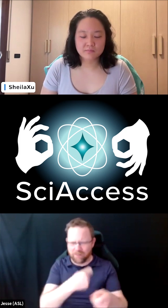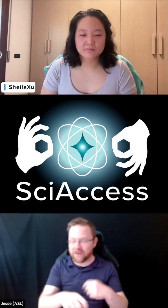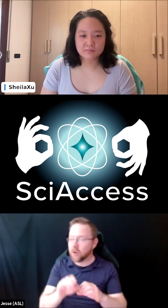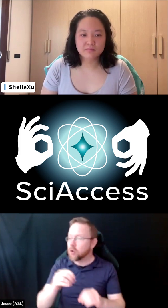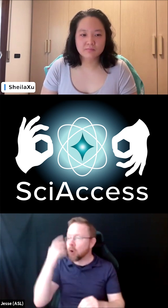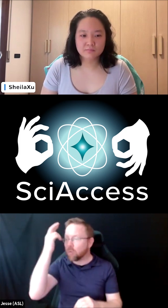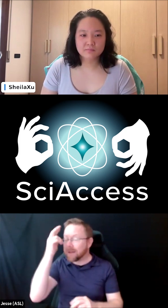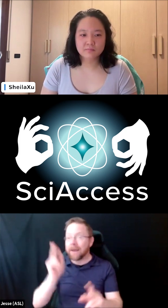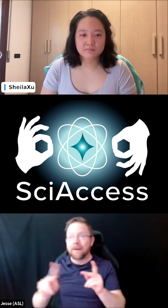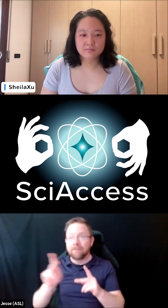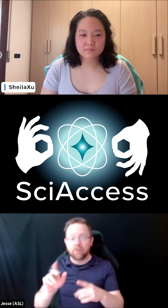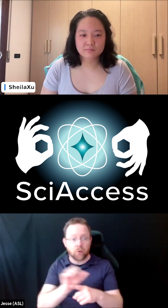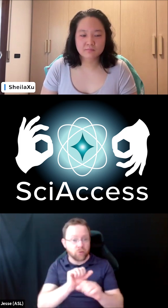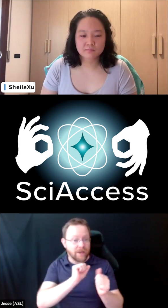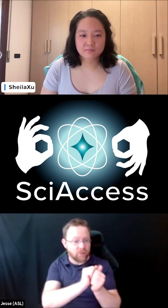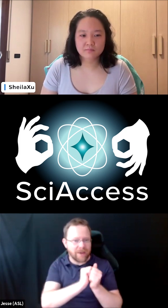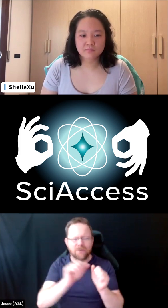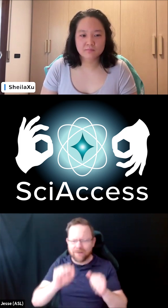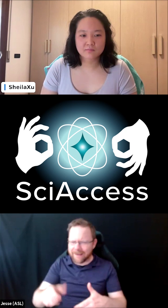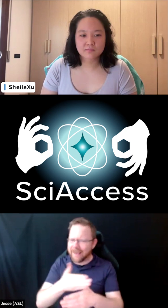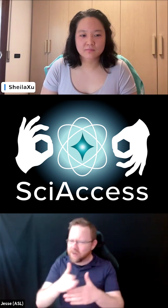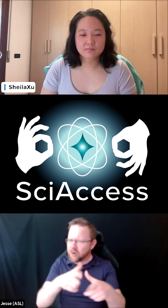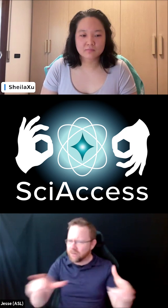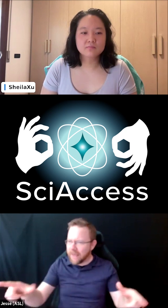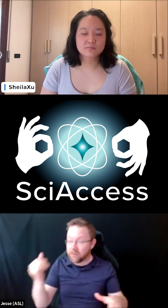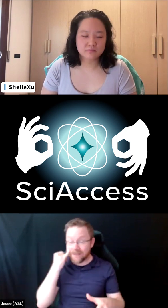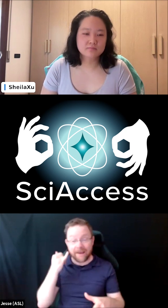language and if that language is ASL that's fantastic and we should just do that.